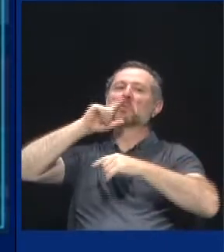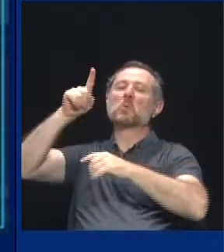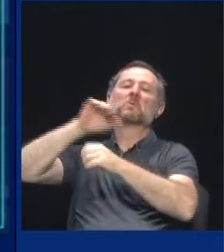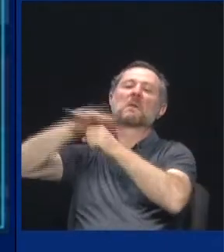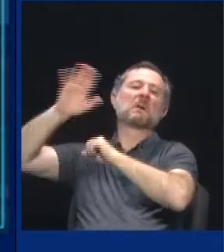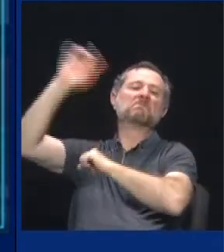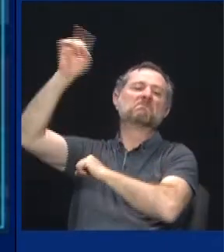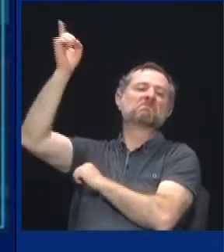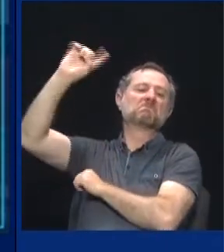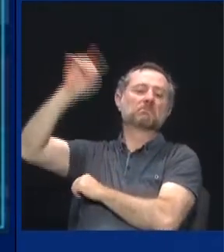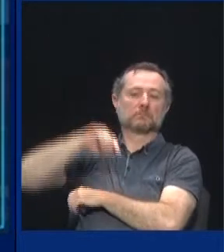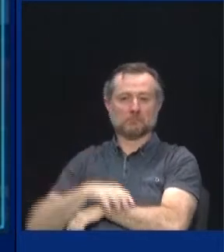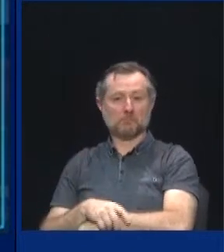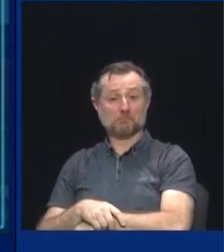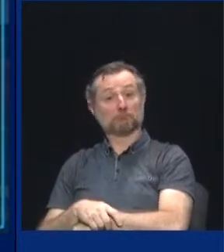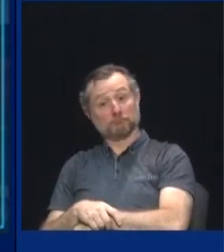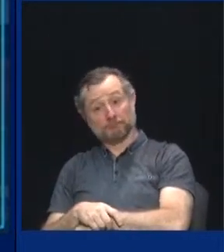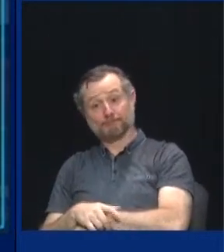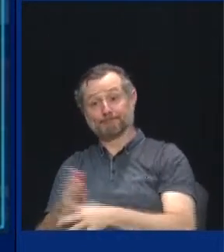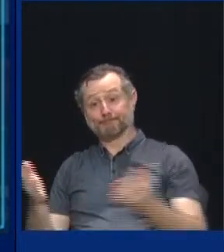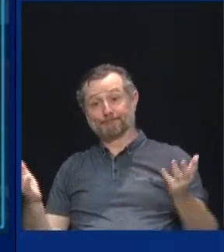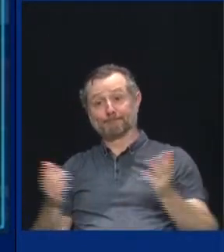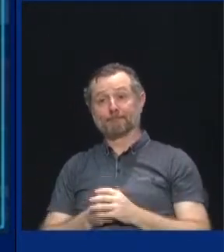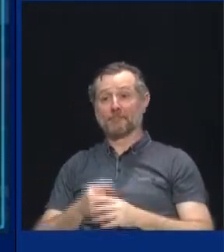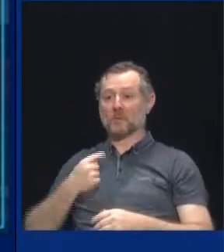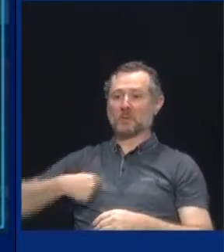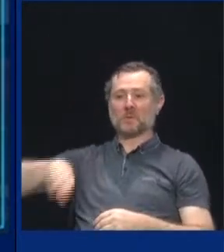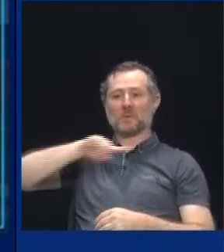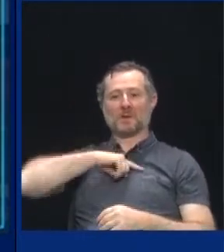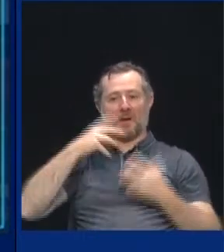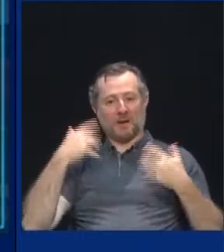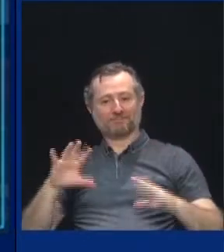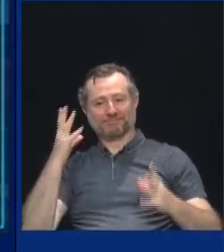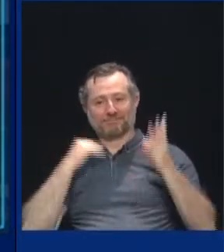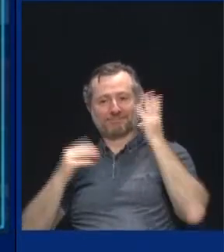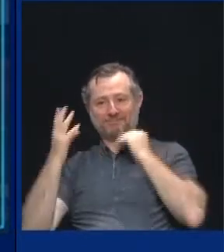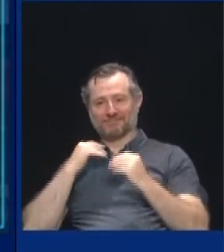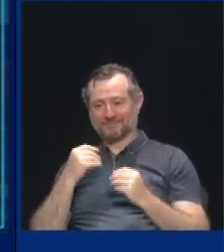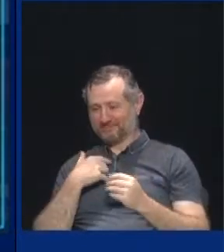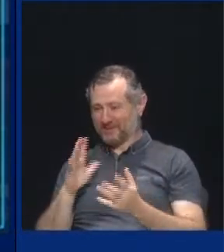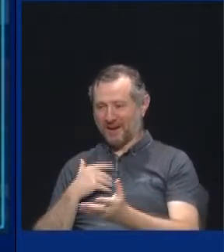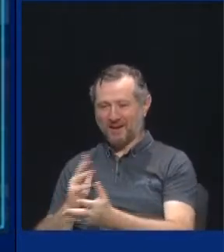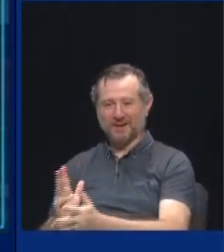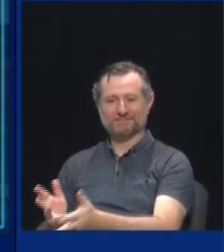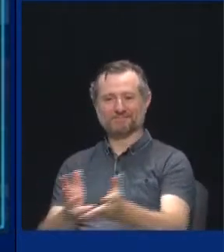GOVERNMENT SAY WE SHOULD DO. I THINK IT'S A GOVERNMENT CONSPIRACY. I DON'T THINK THERE IS ANYTHING